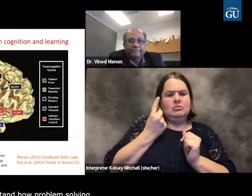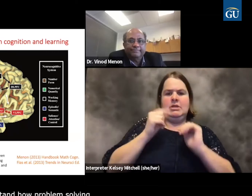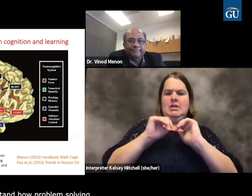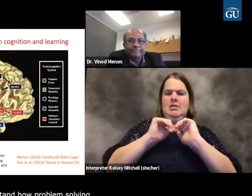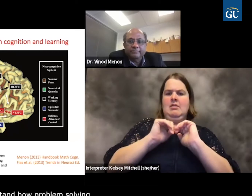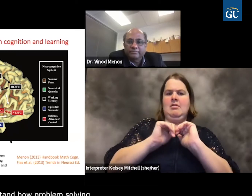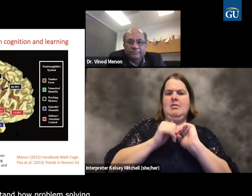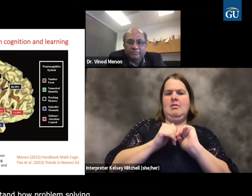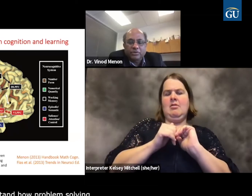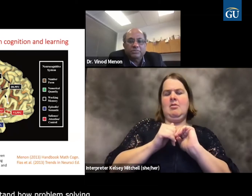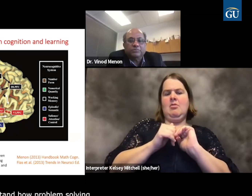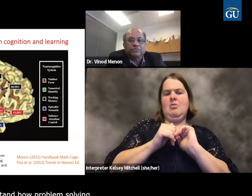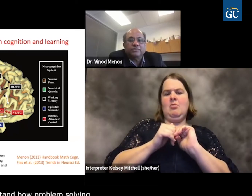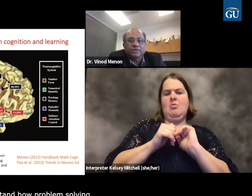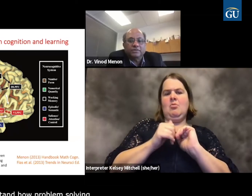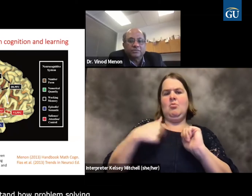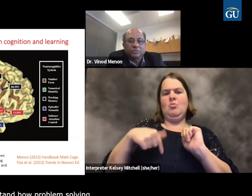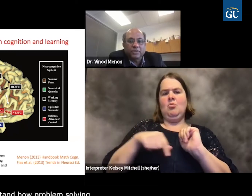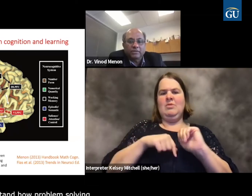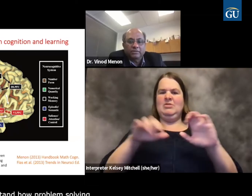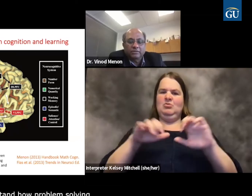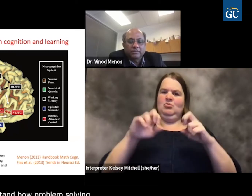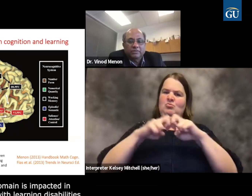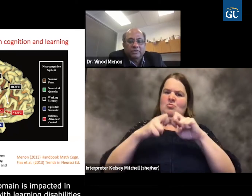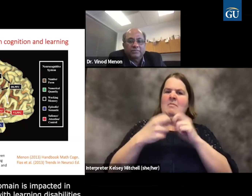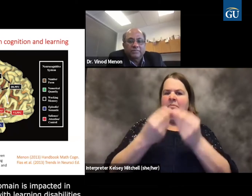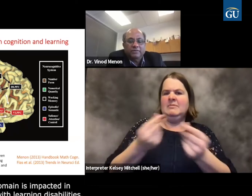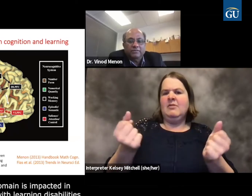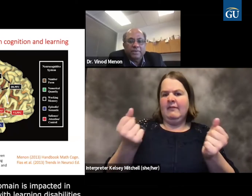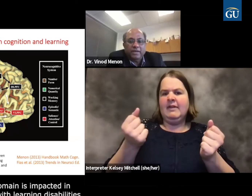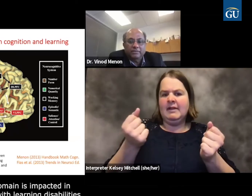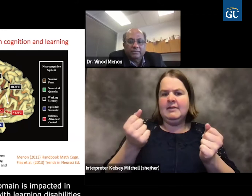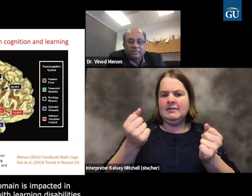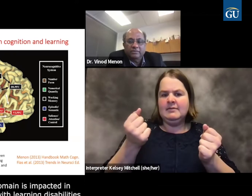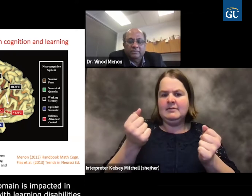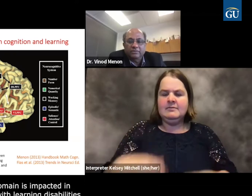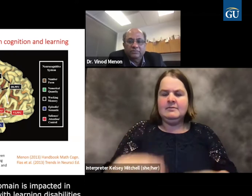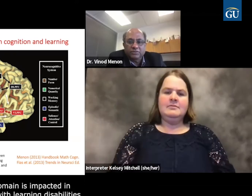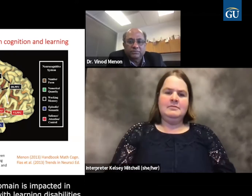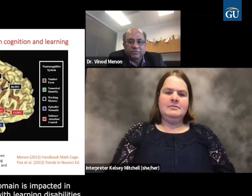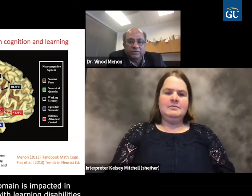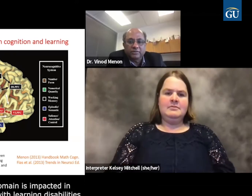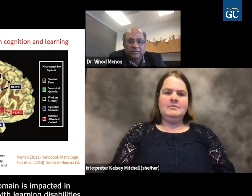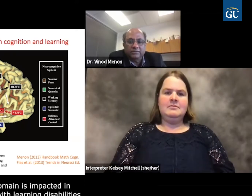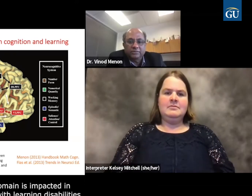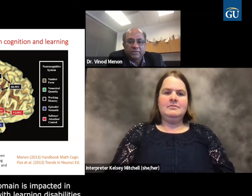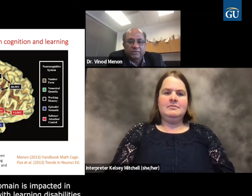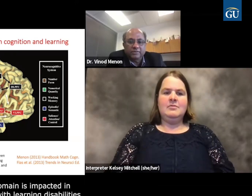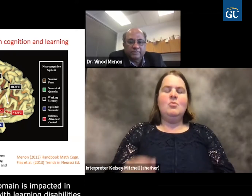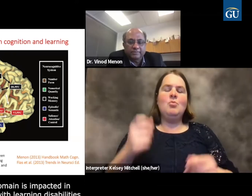how problem solving in this domain